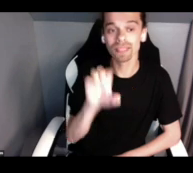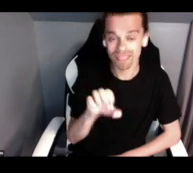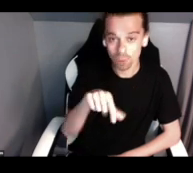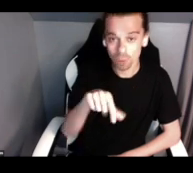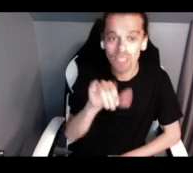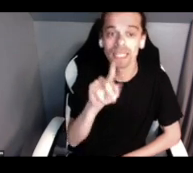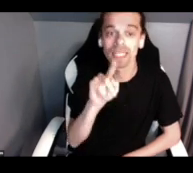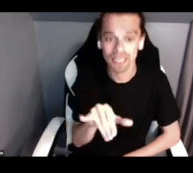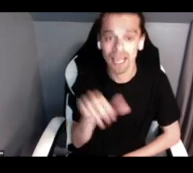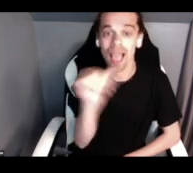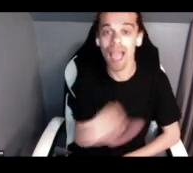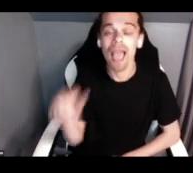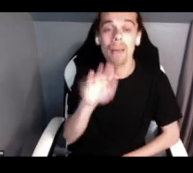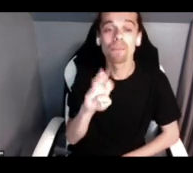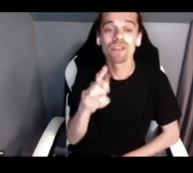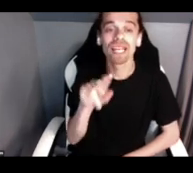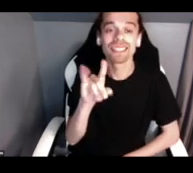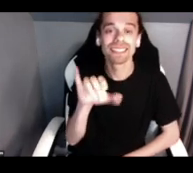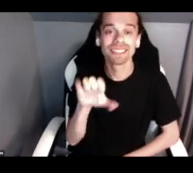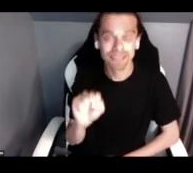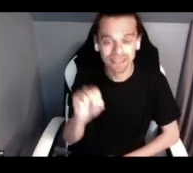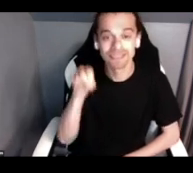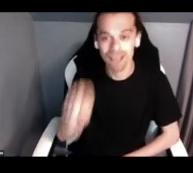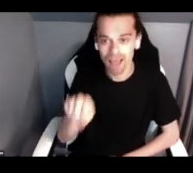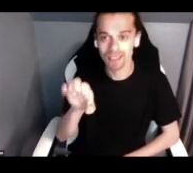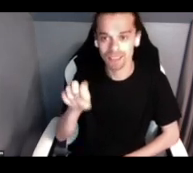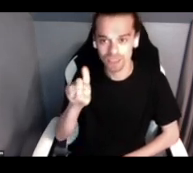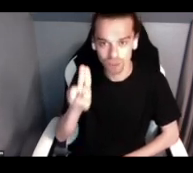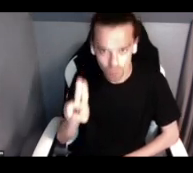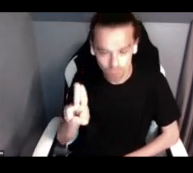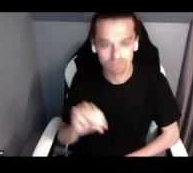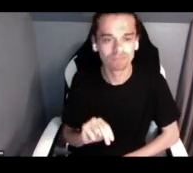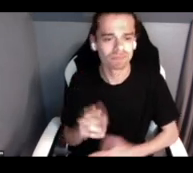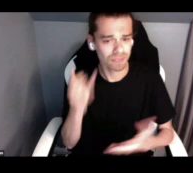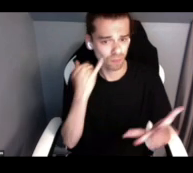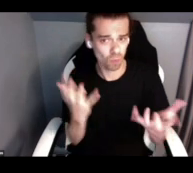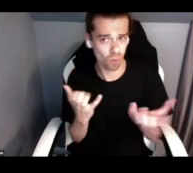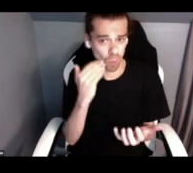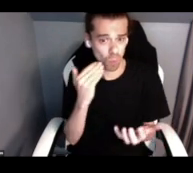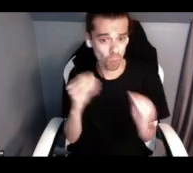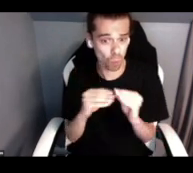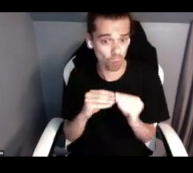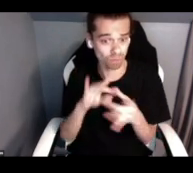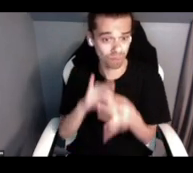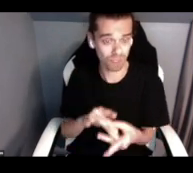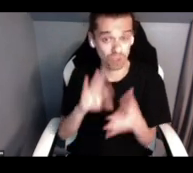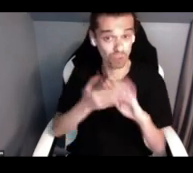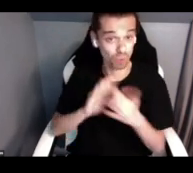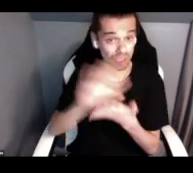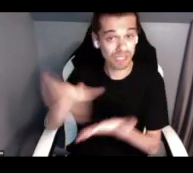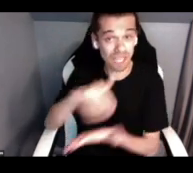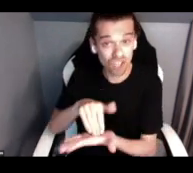If you would like to learn more about the Community Living Equity Center, If you'd like an opportunity to read